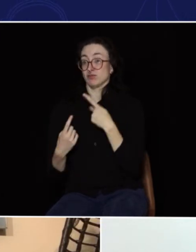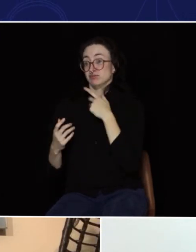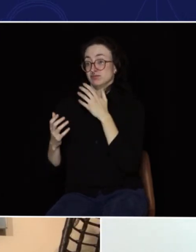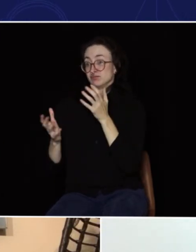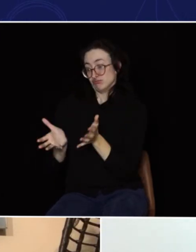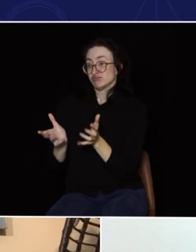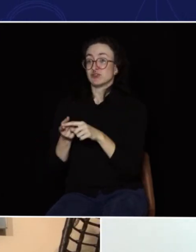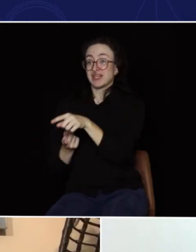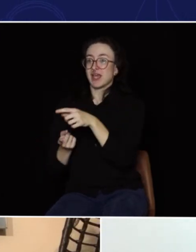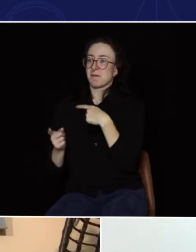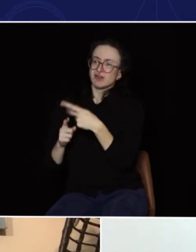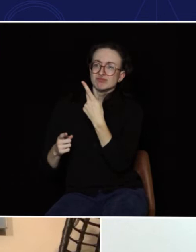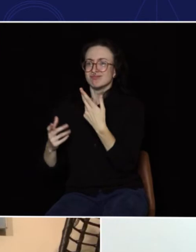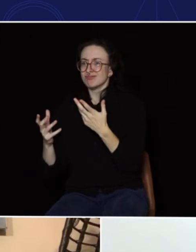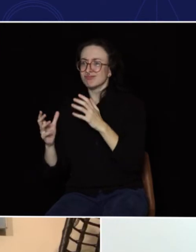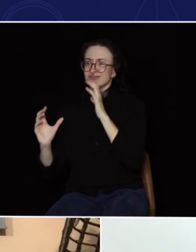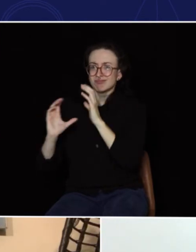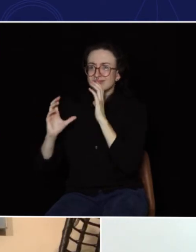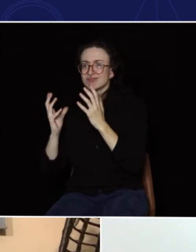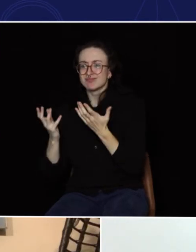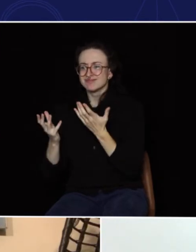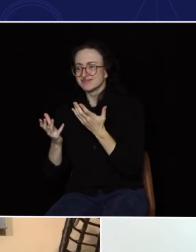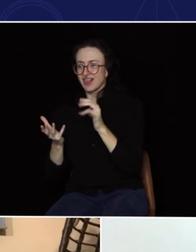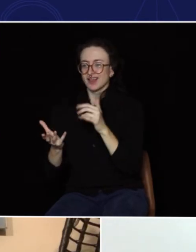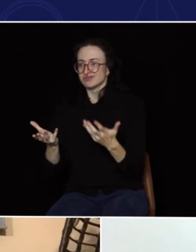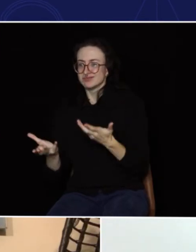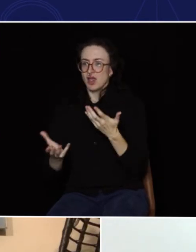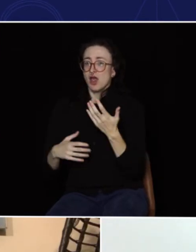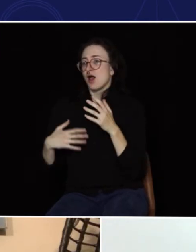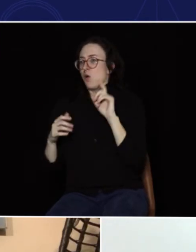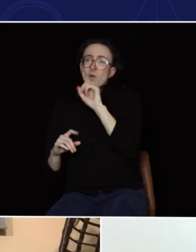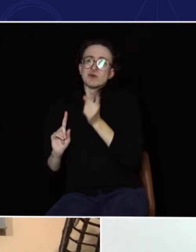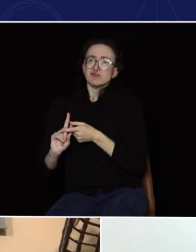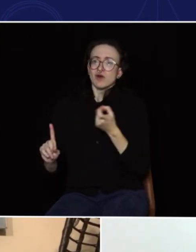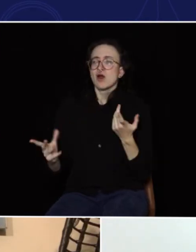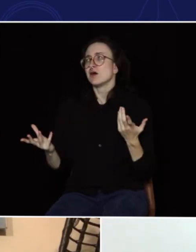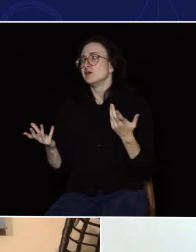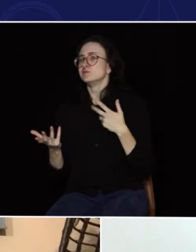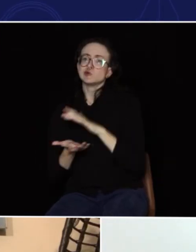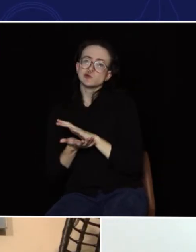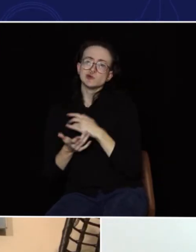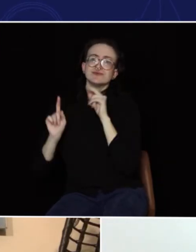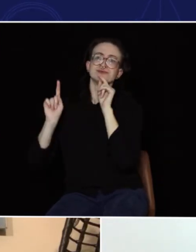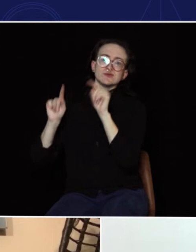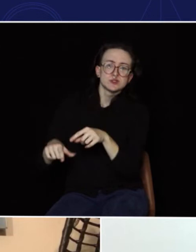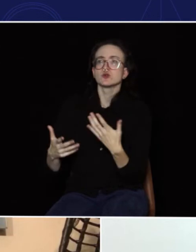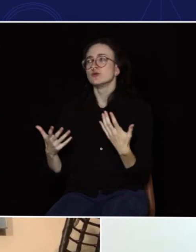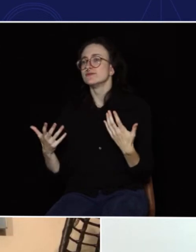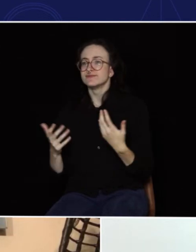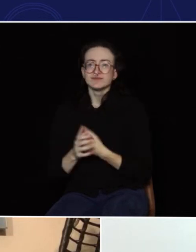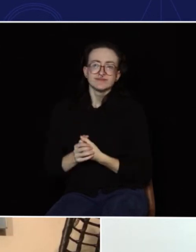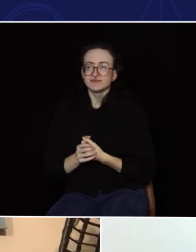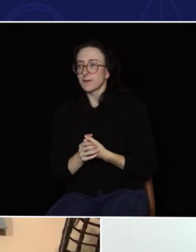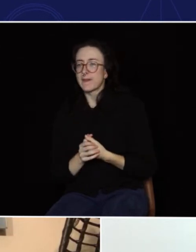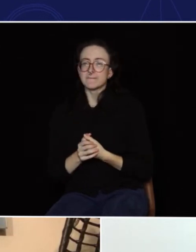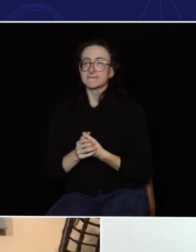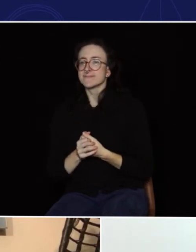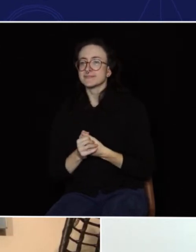And then, yeah, we communicated. Like, how -- where we’re from... what school I go to...